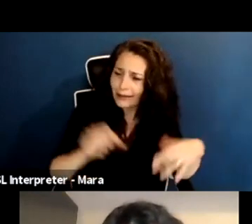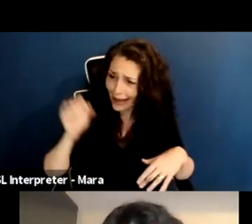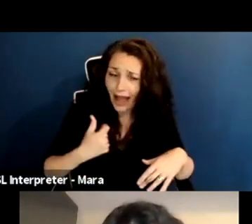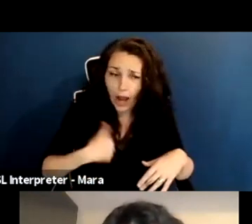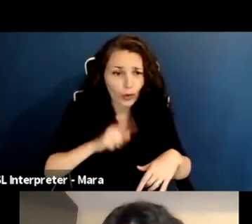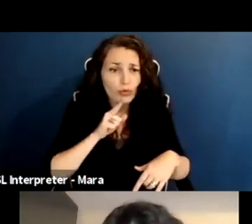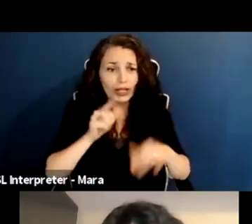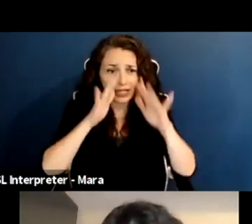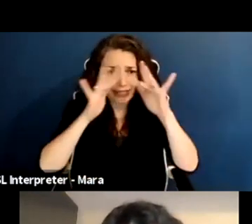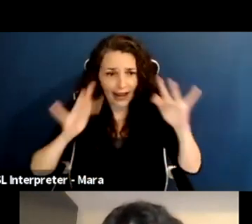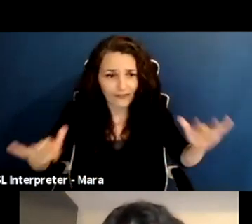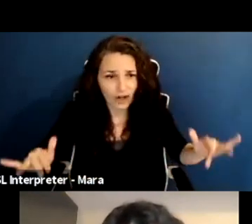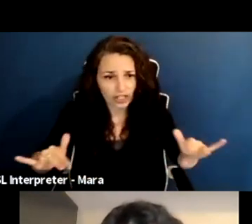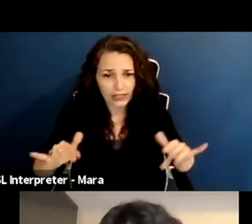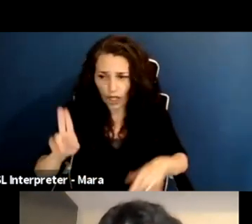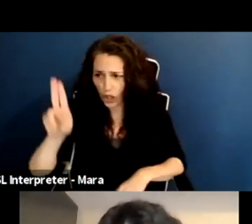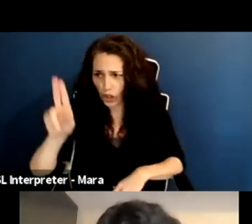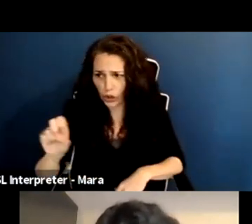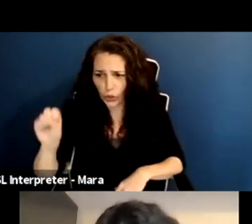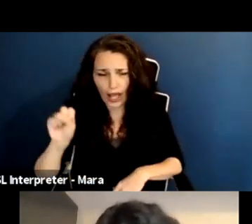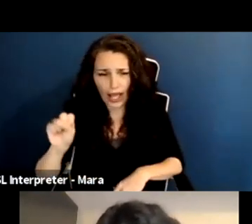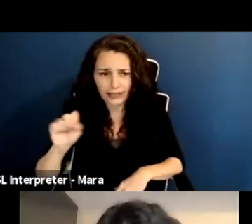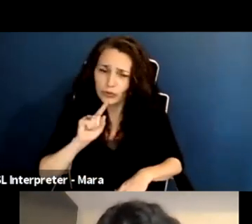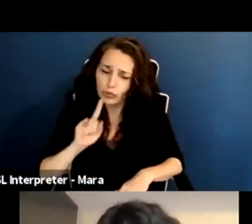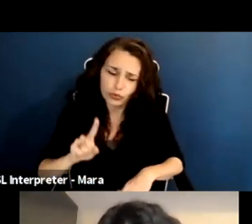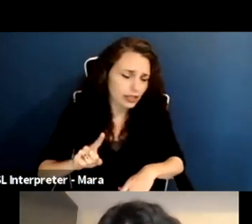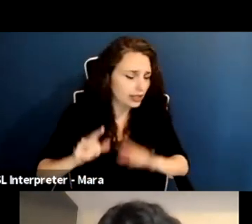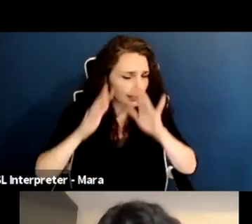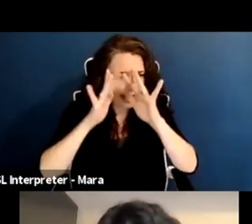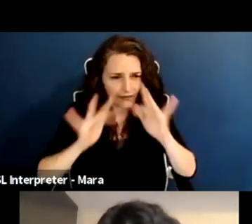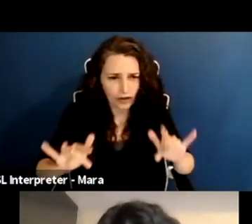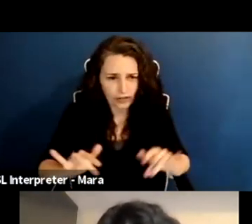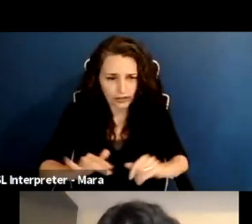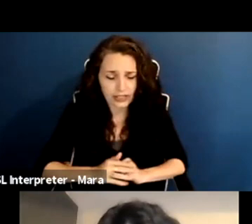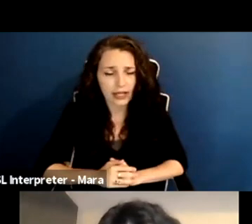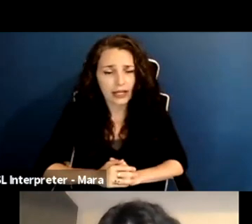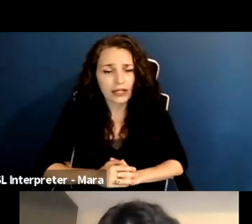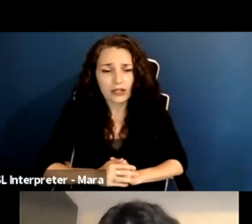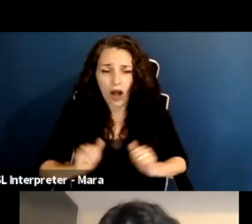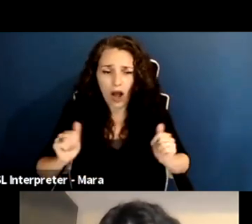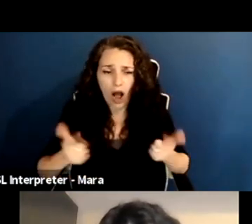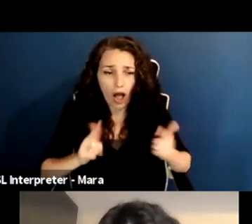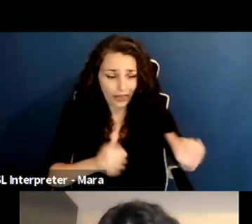Yes, the United States is extremely diverse. And with all of the challenges that we face,